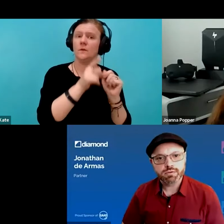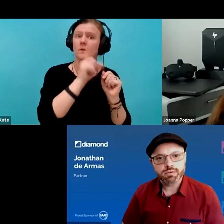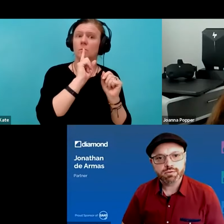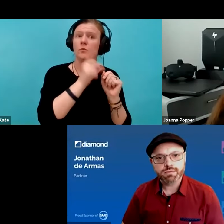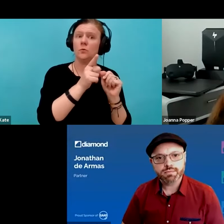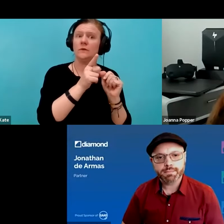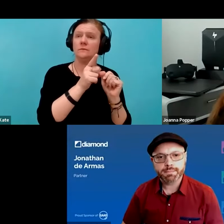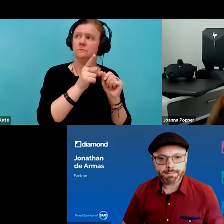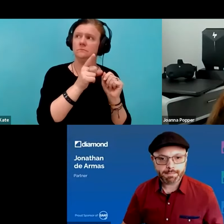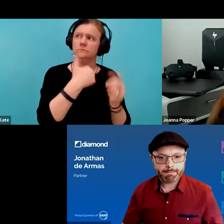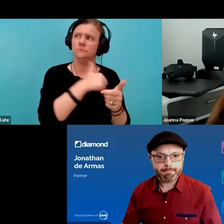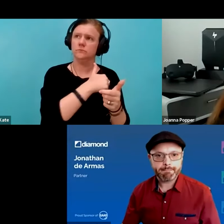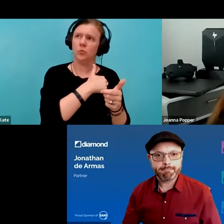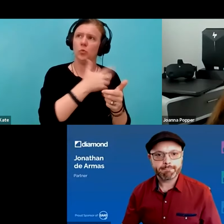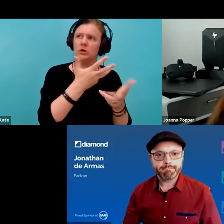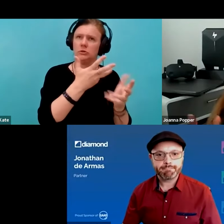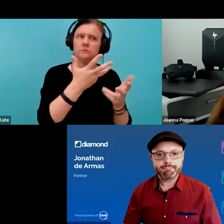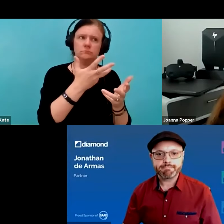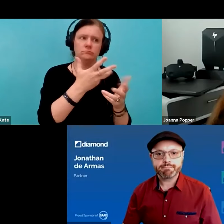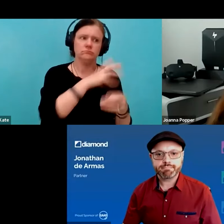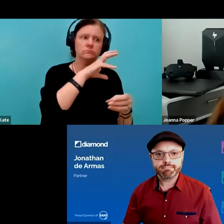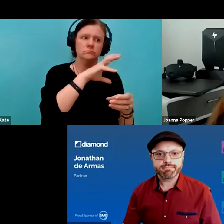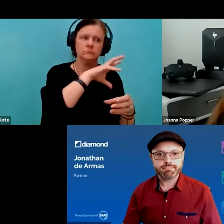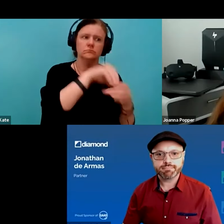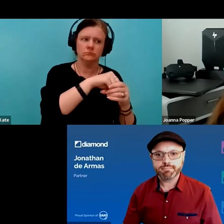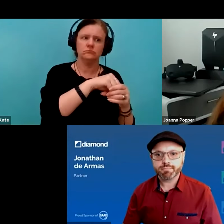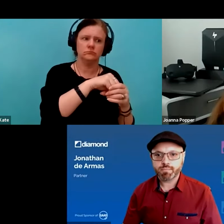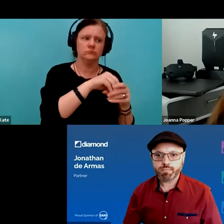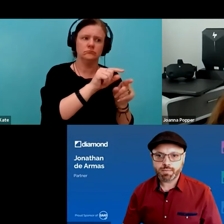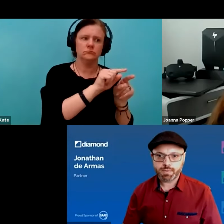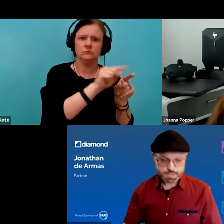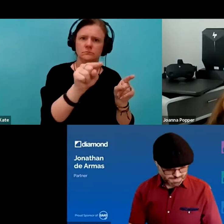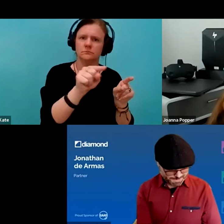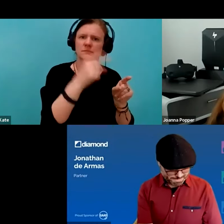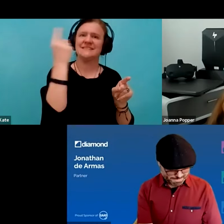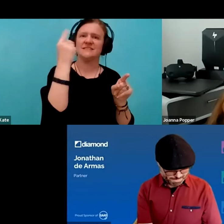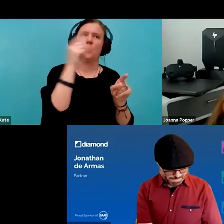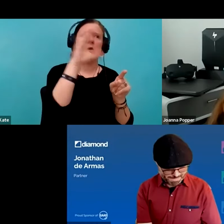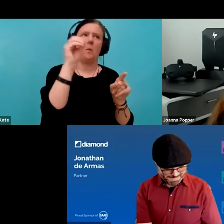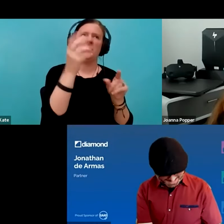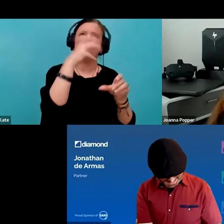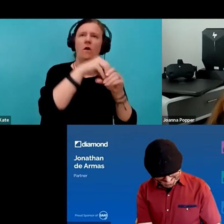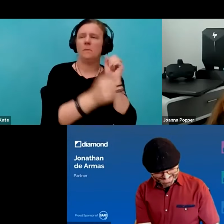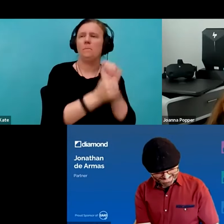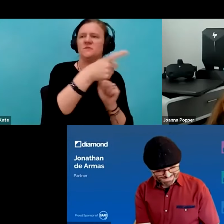in one way or another involved with with somebody in the company is involved with most of them.